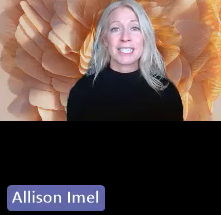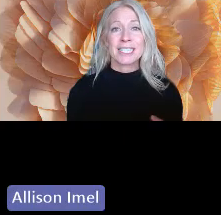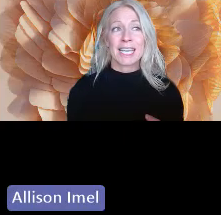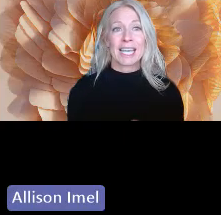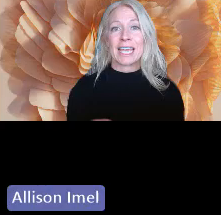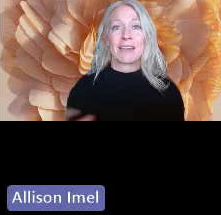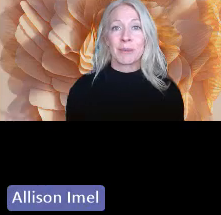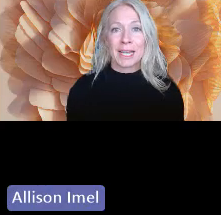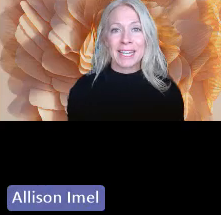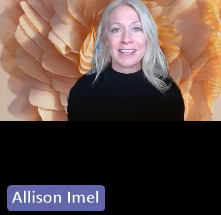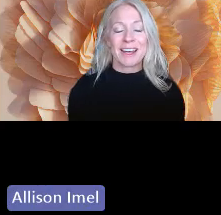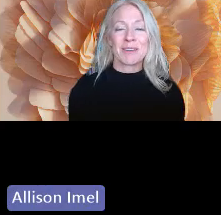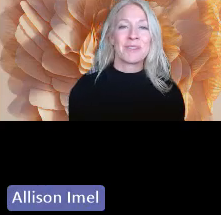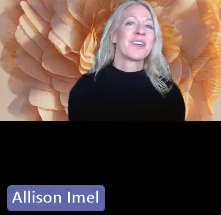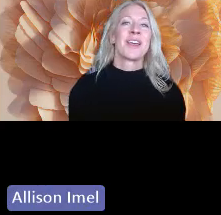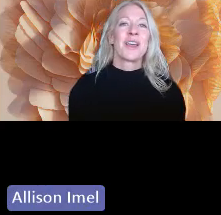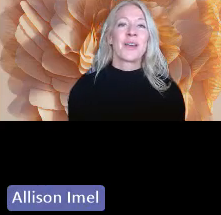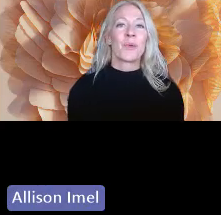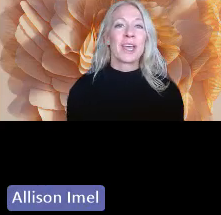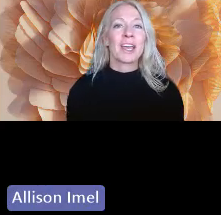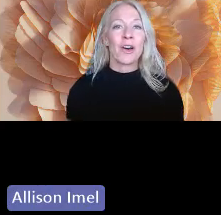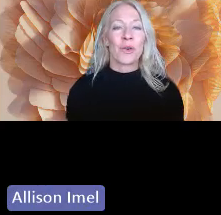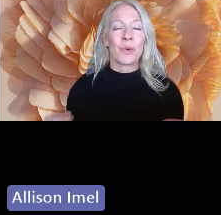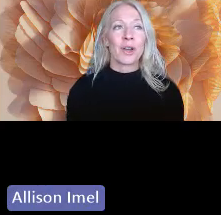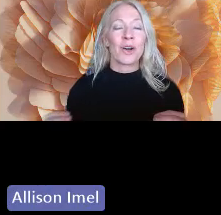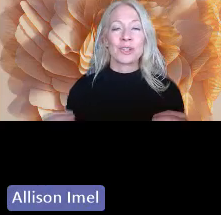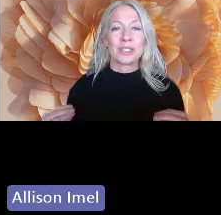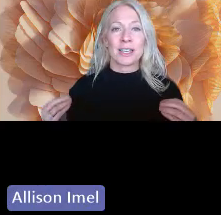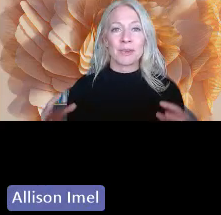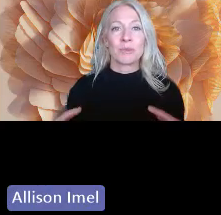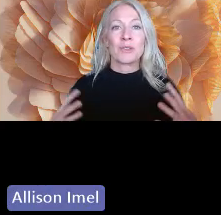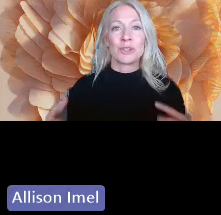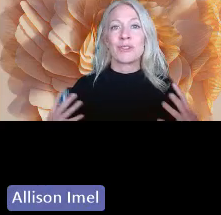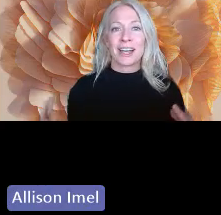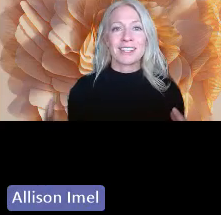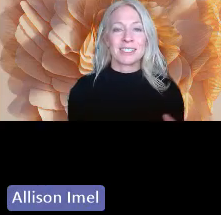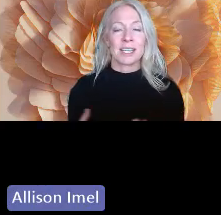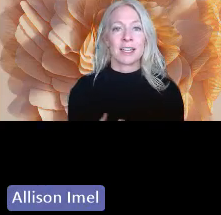So this is like everybody, we, we are all just like moving too fast